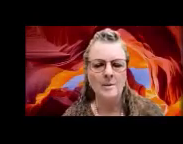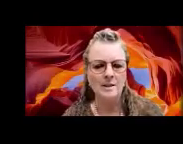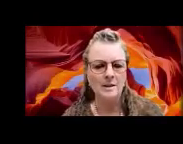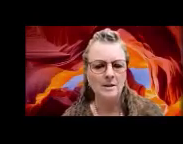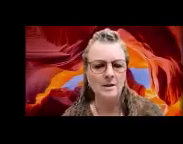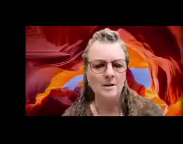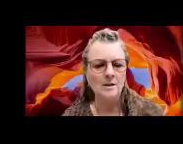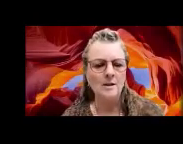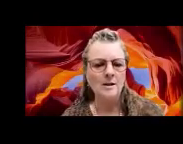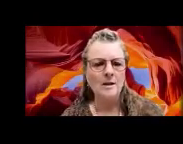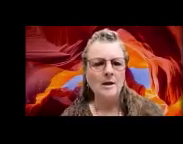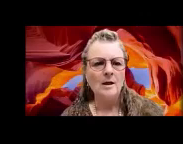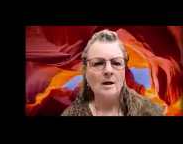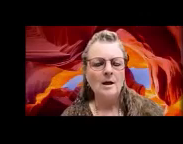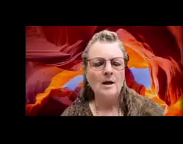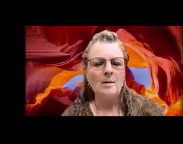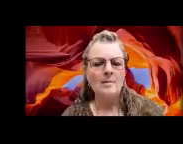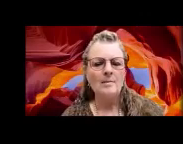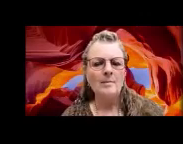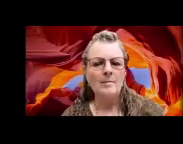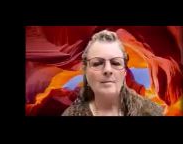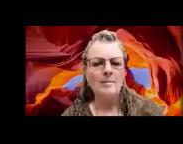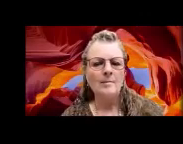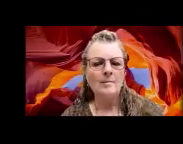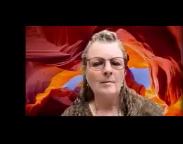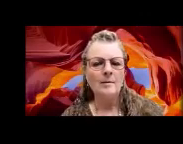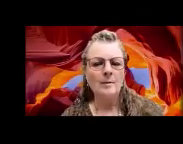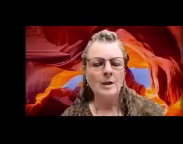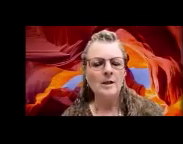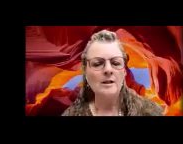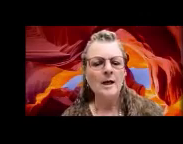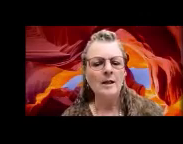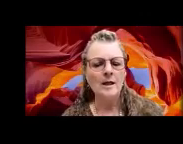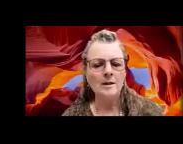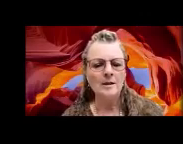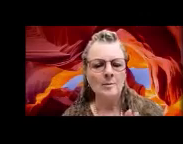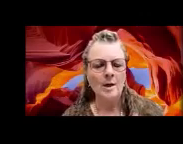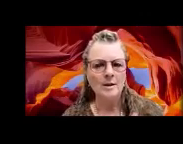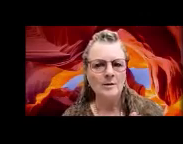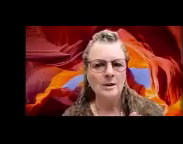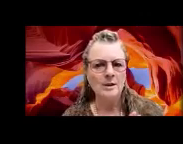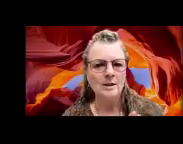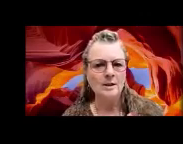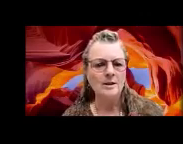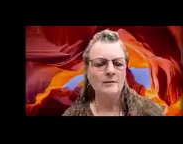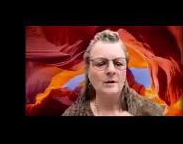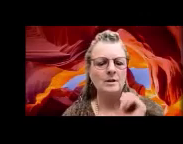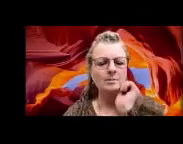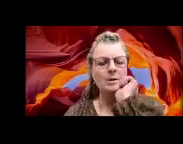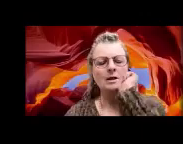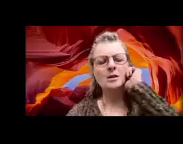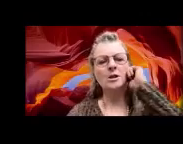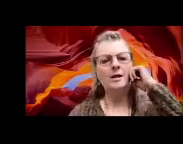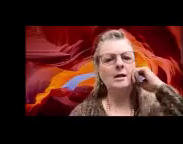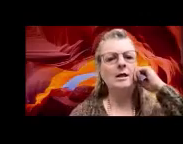the message. I mean, do this slide in the next and I'll pause for just a sec to see if there's something in the chat that I